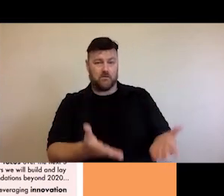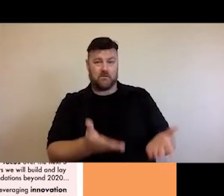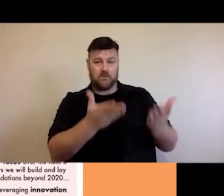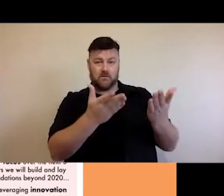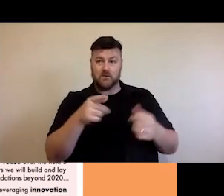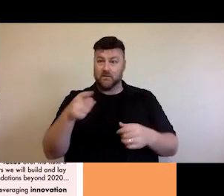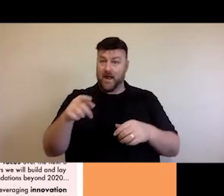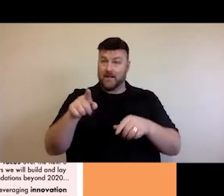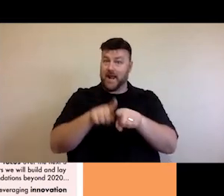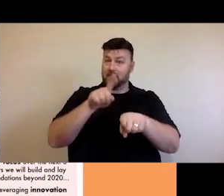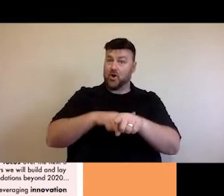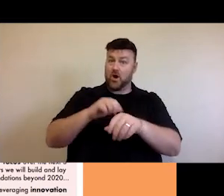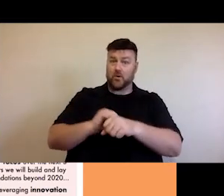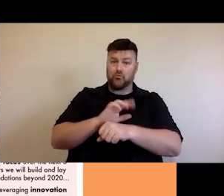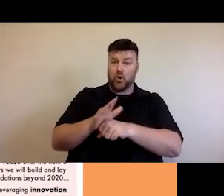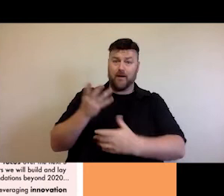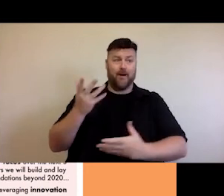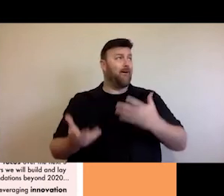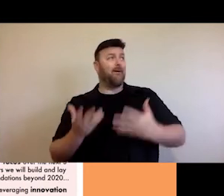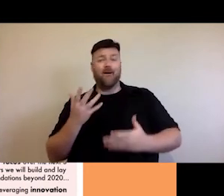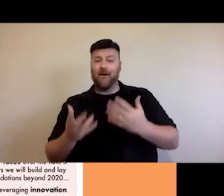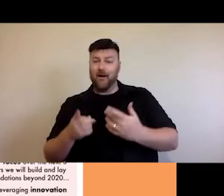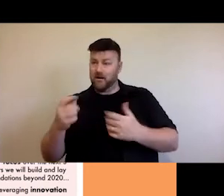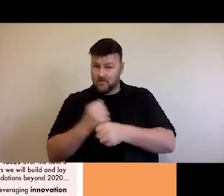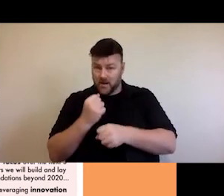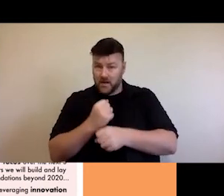uncertainty, but very much focused on our objectives, the ideas we have